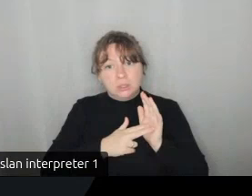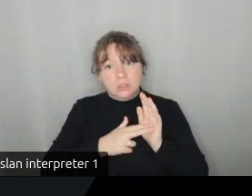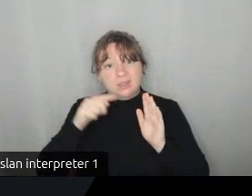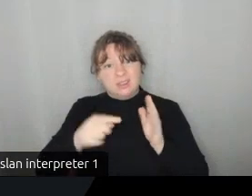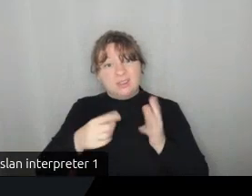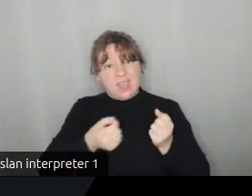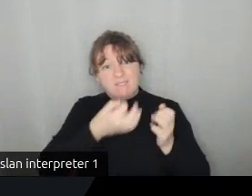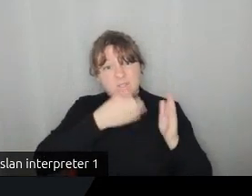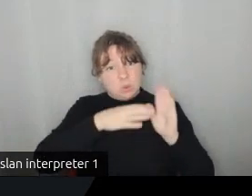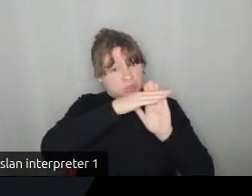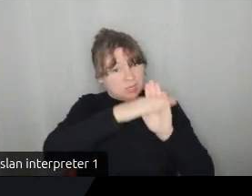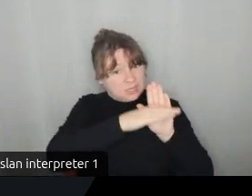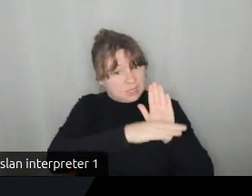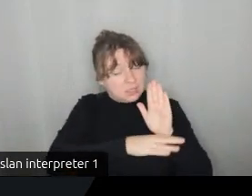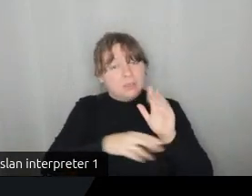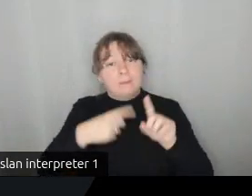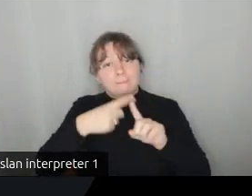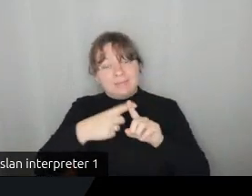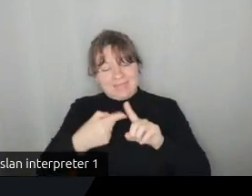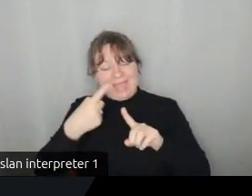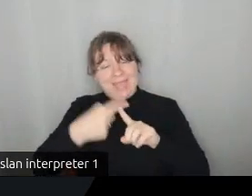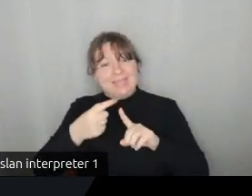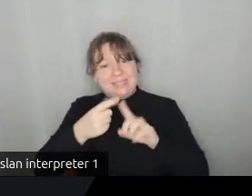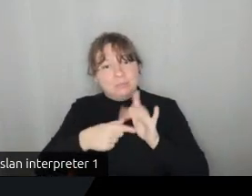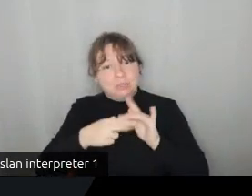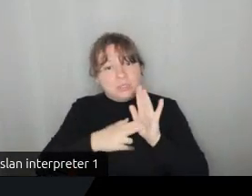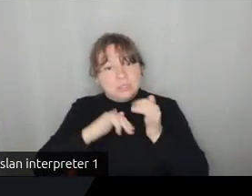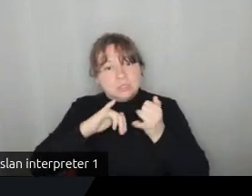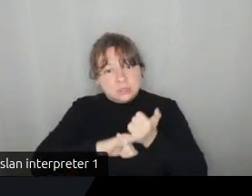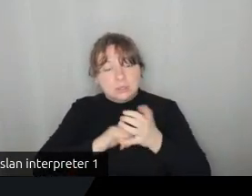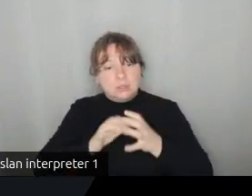but also exceptions to it. when she received this temporary protection order, she thought